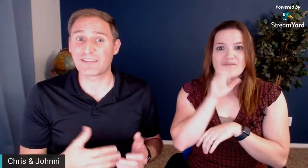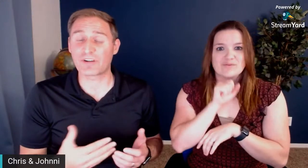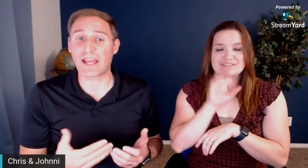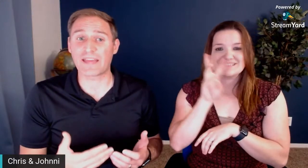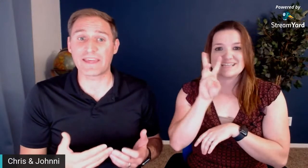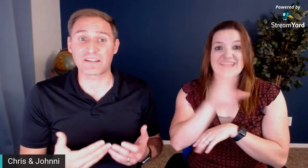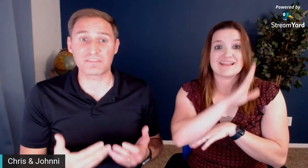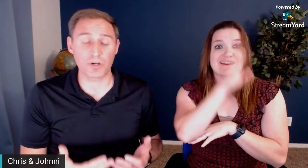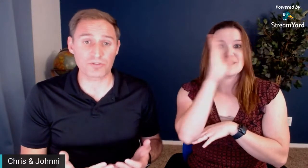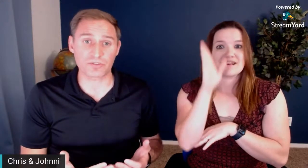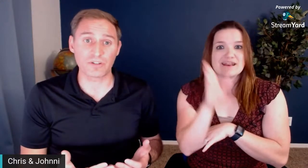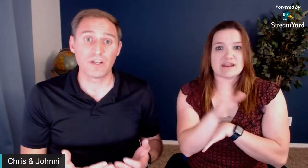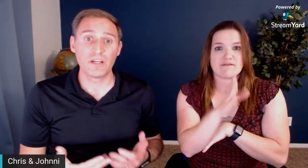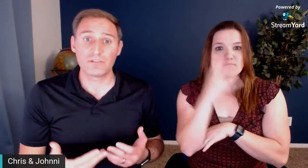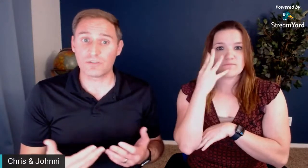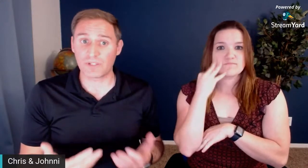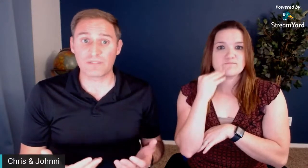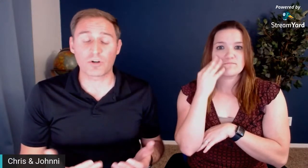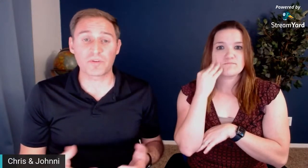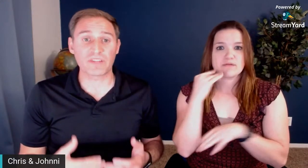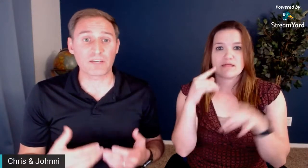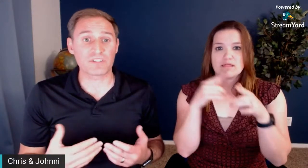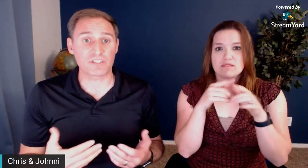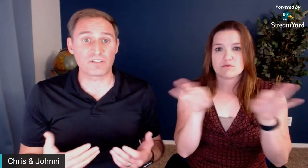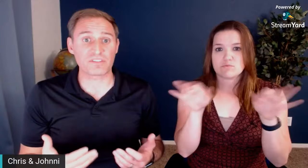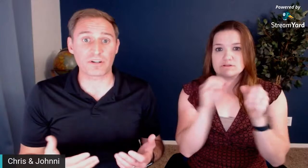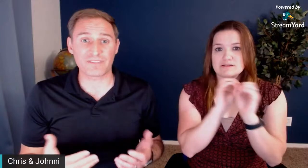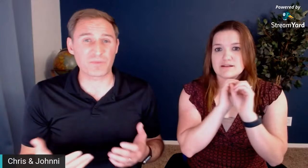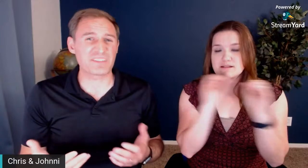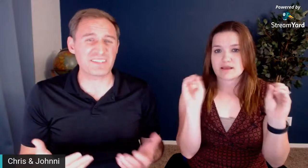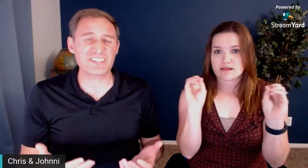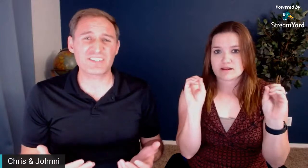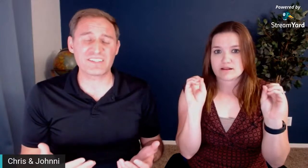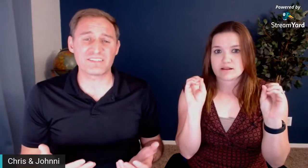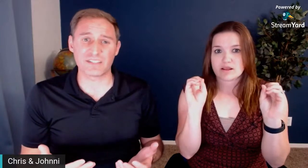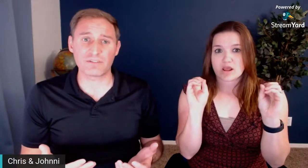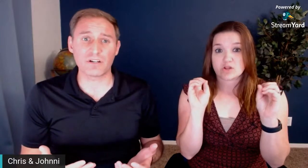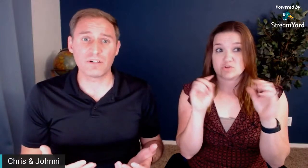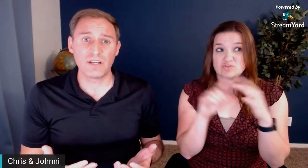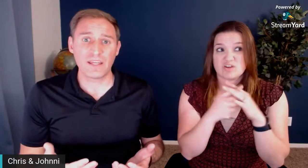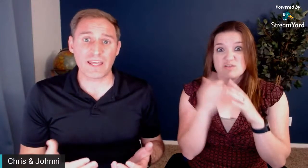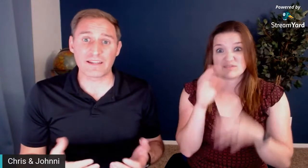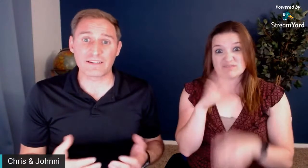never had that exposure to any form of language and you're starting from essentially zero and